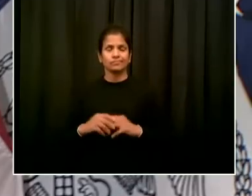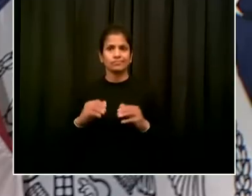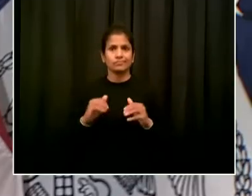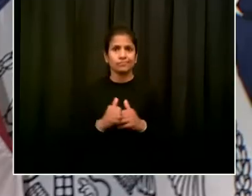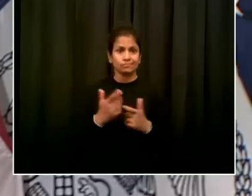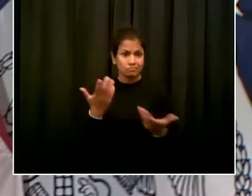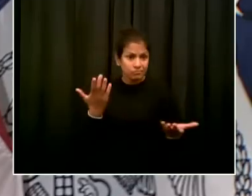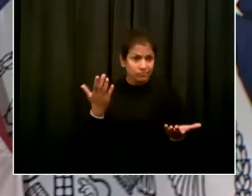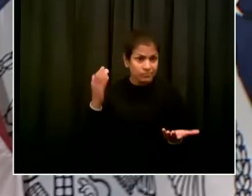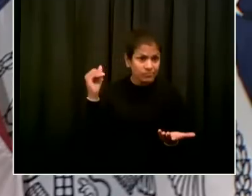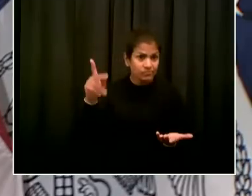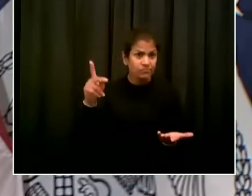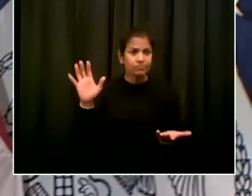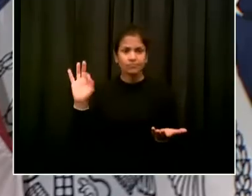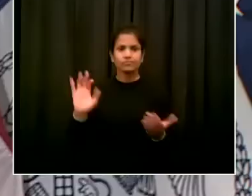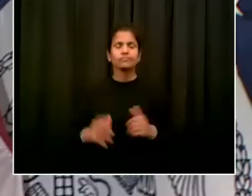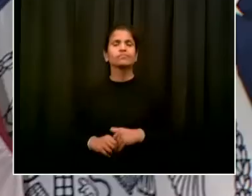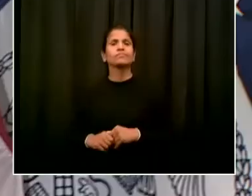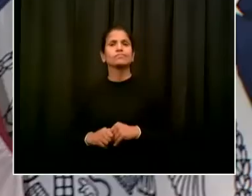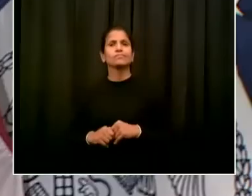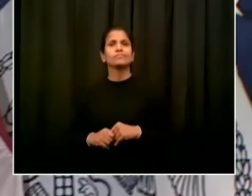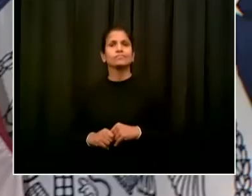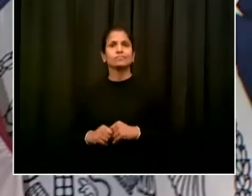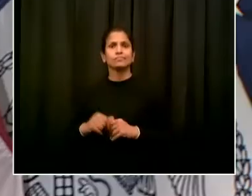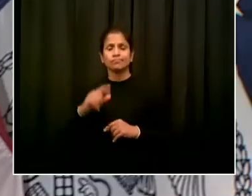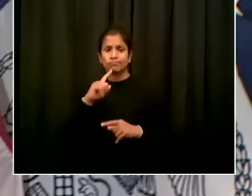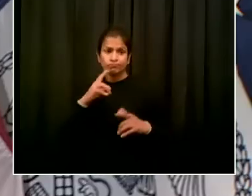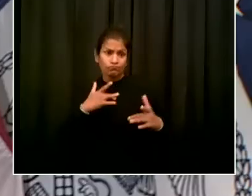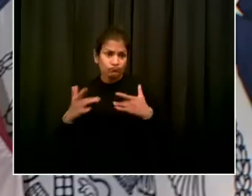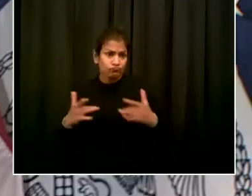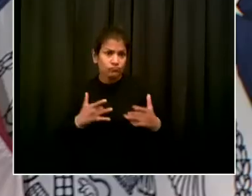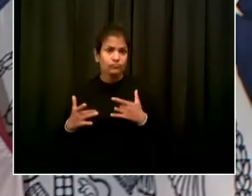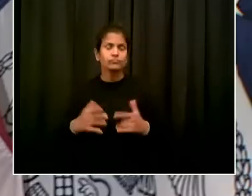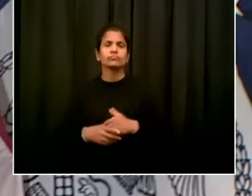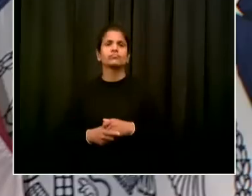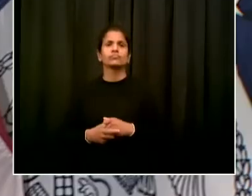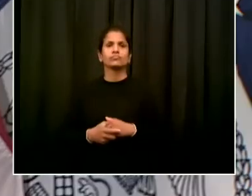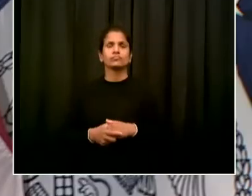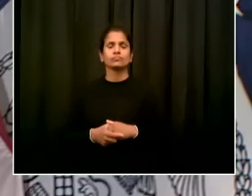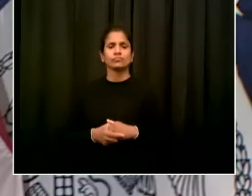PARENTS? IN THE LEAD UP TO SCHOOLS OPPIENNG, WE HEARD REAL